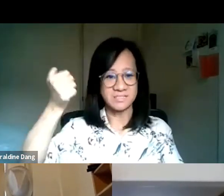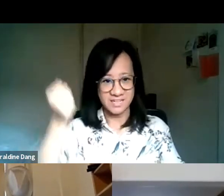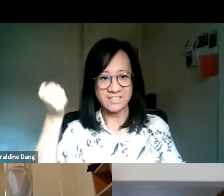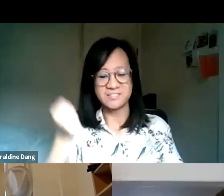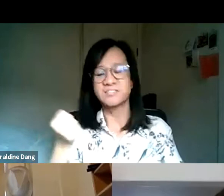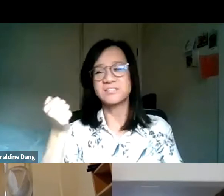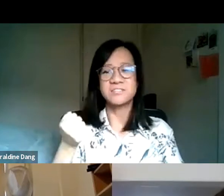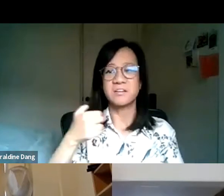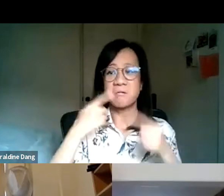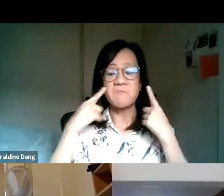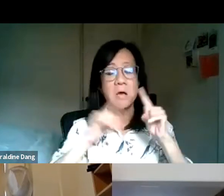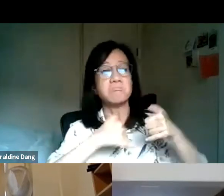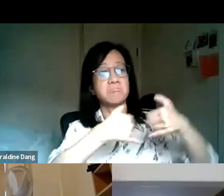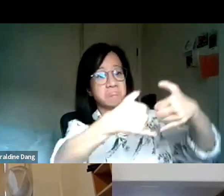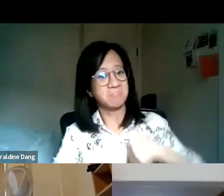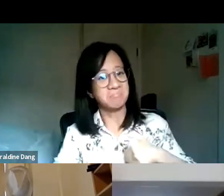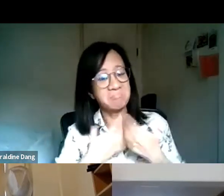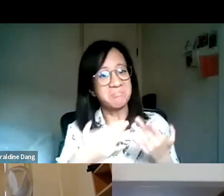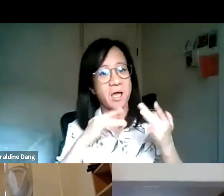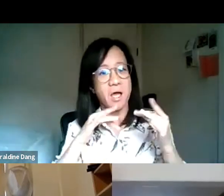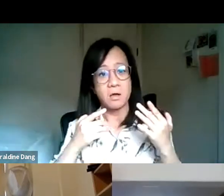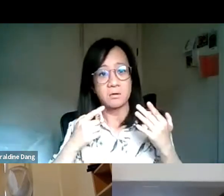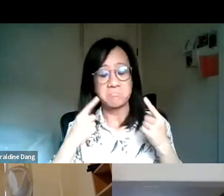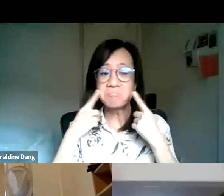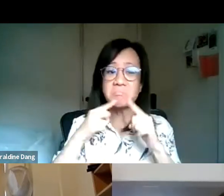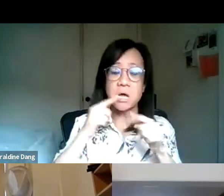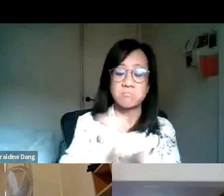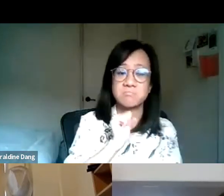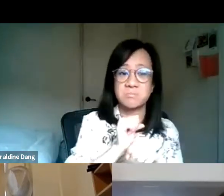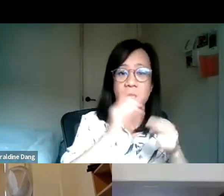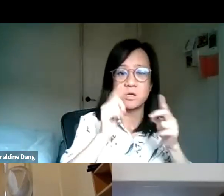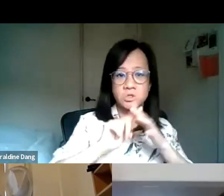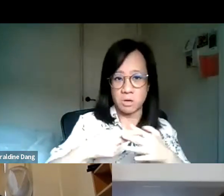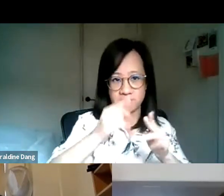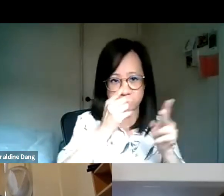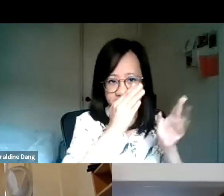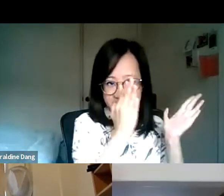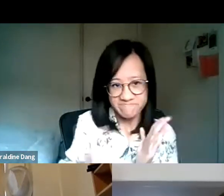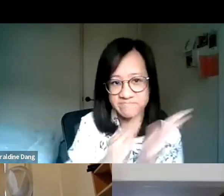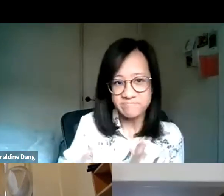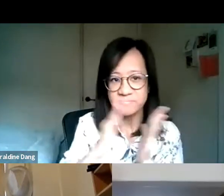So I got a Gilman scholarship, and it was great.